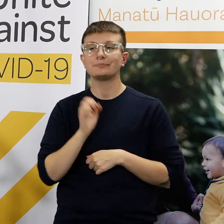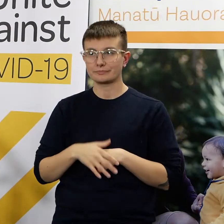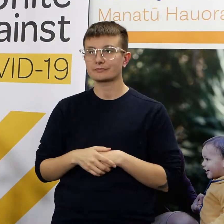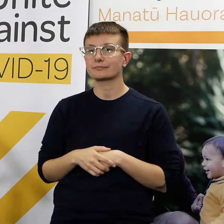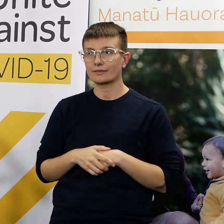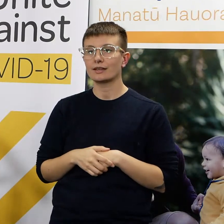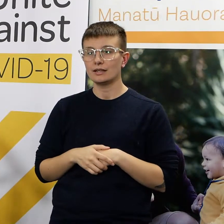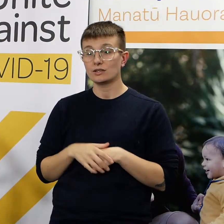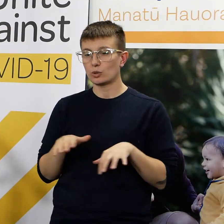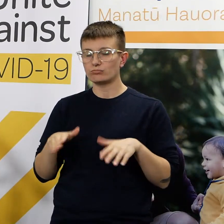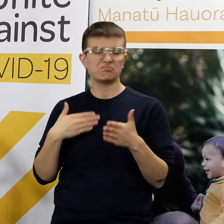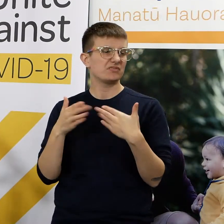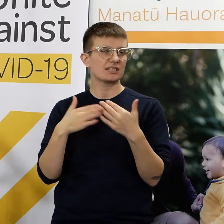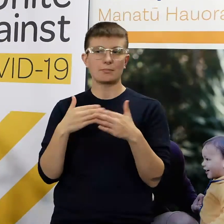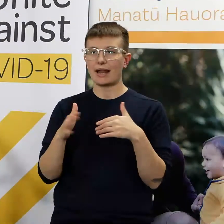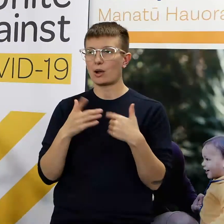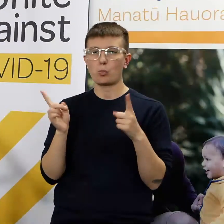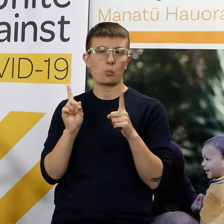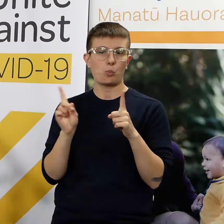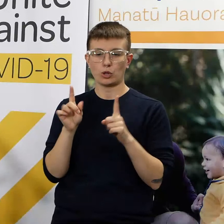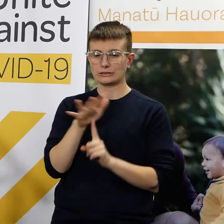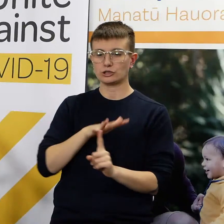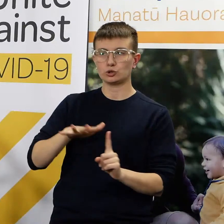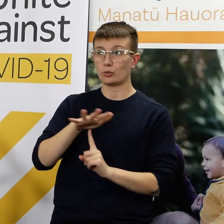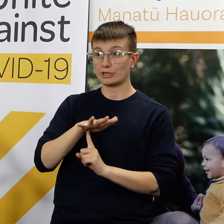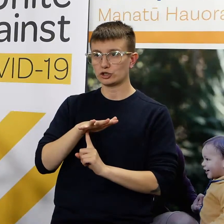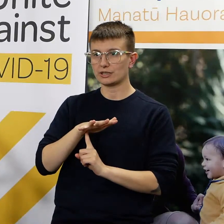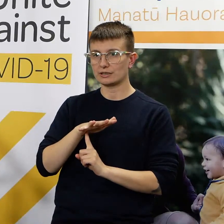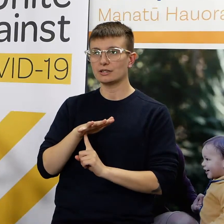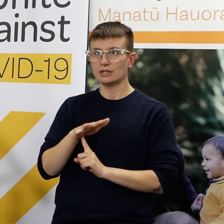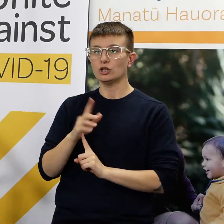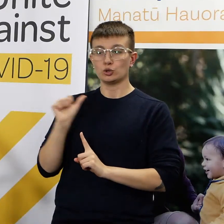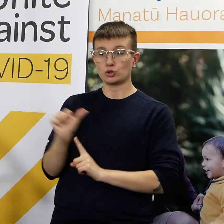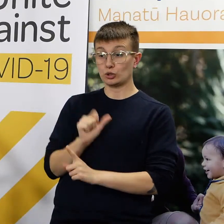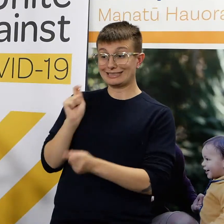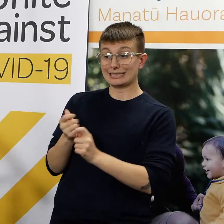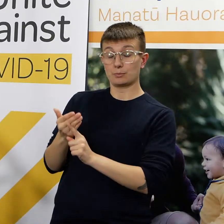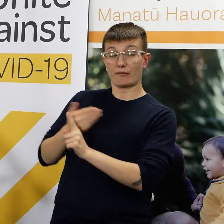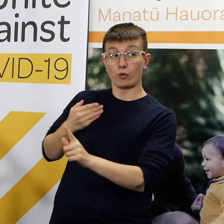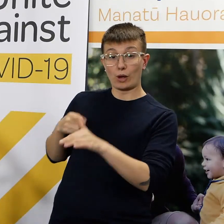should be done and a negative test result is a requirement of release.